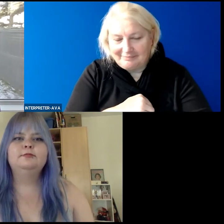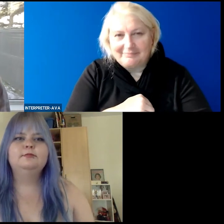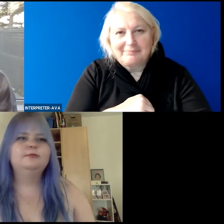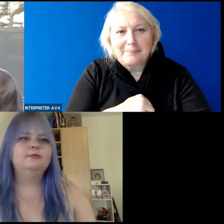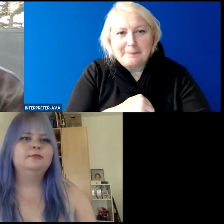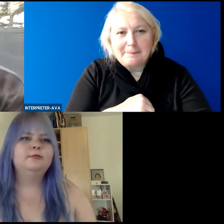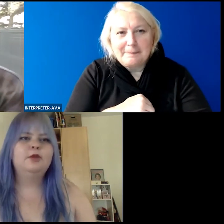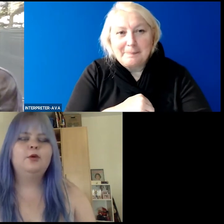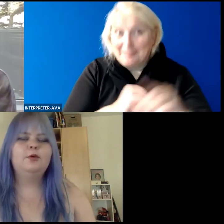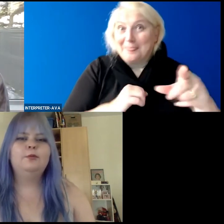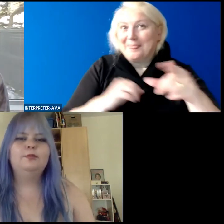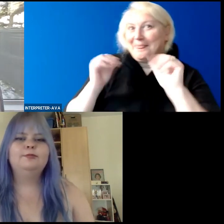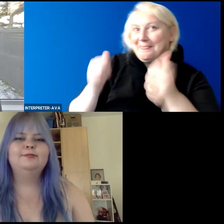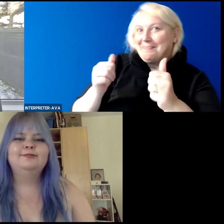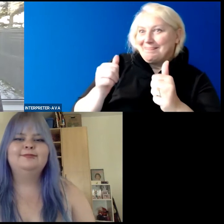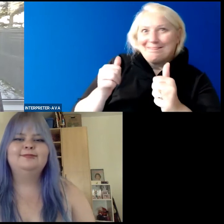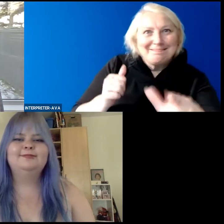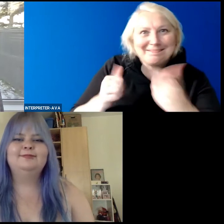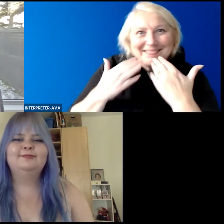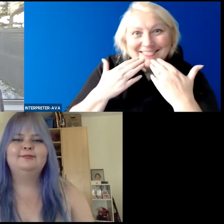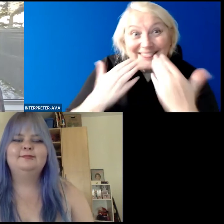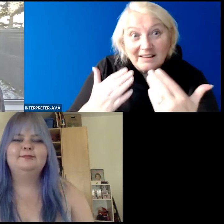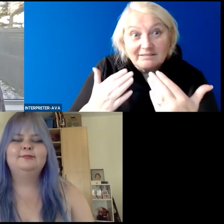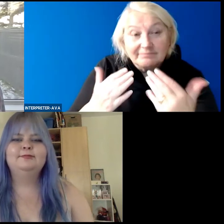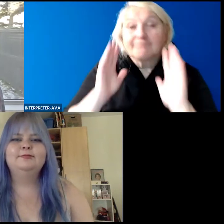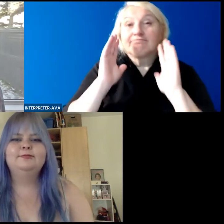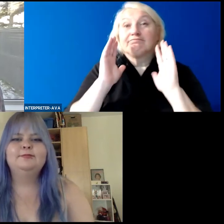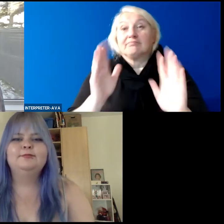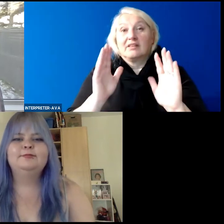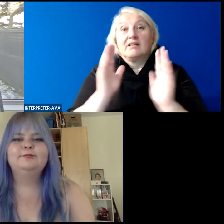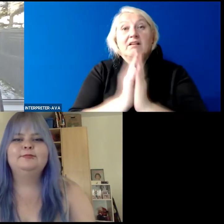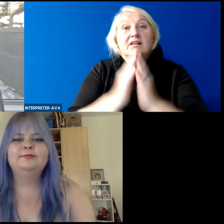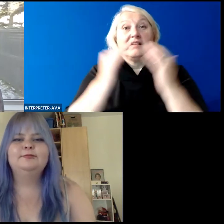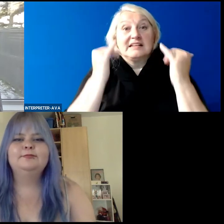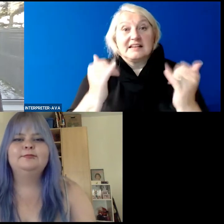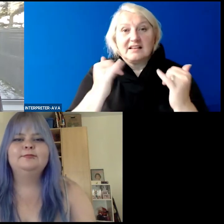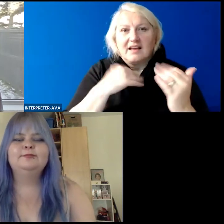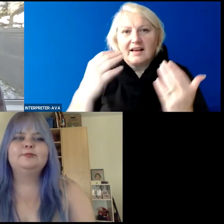All right, thank you so much. All right. And I would like to invite Jasmine Piper. Apologies.